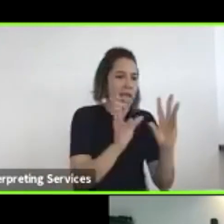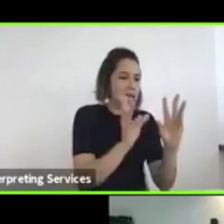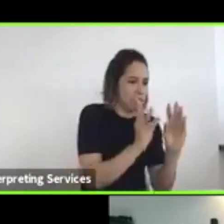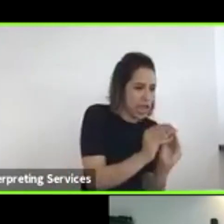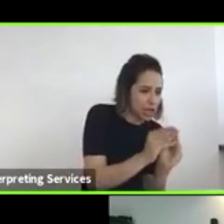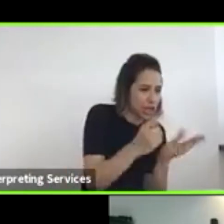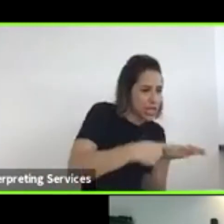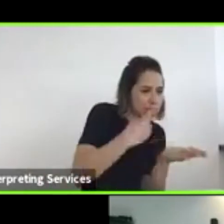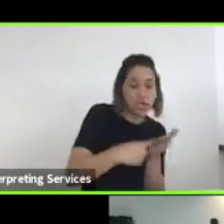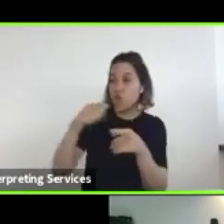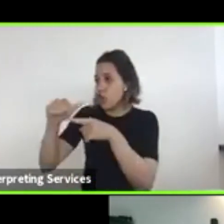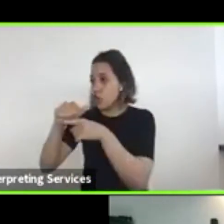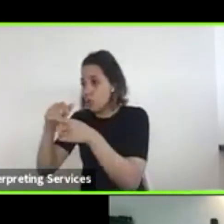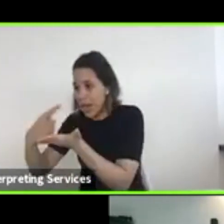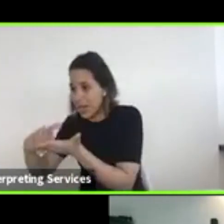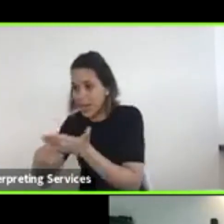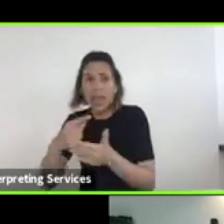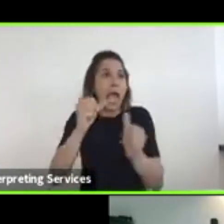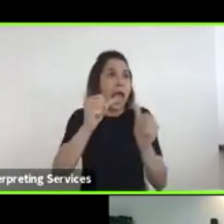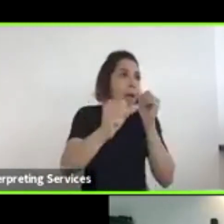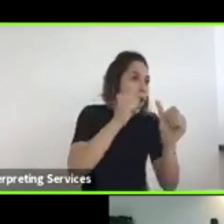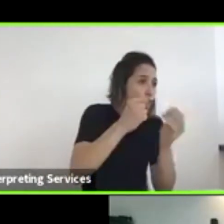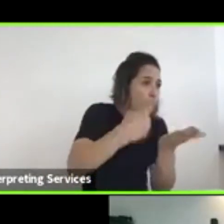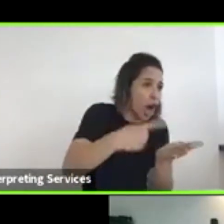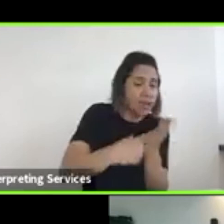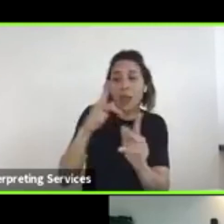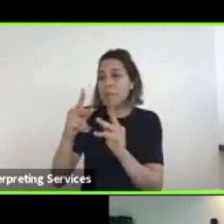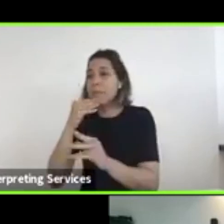PEOPLE'S HOUSES -- AND AT EACH OTHER -- YOU KNOW, LIKE, ON THE WAY HOME FROM